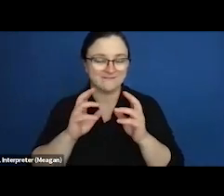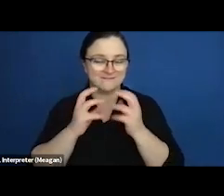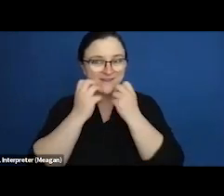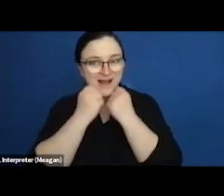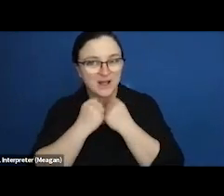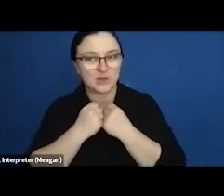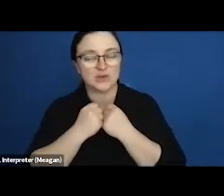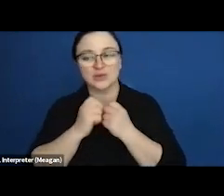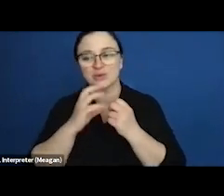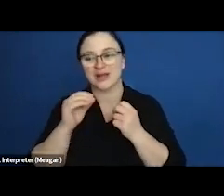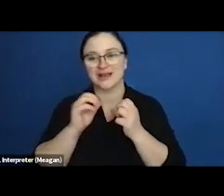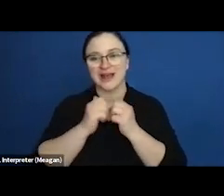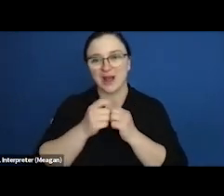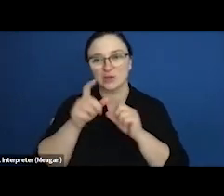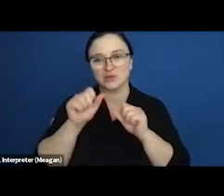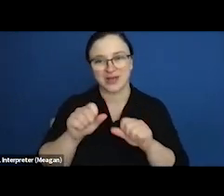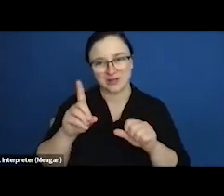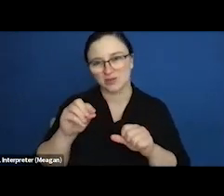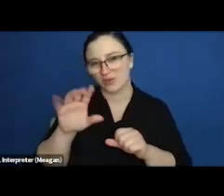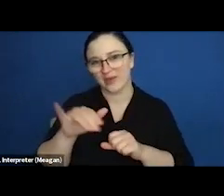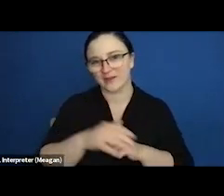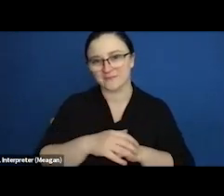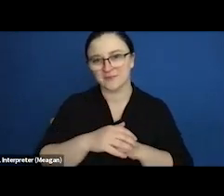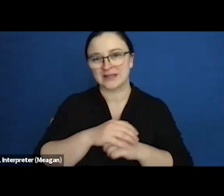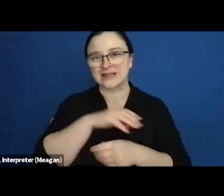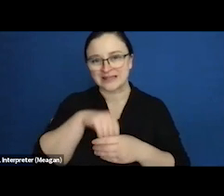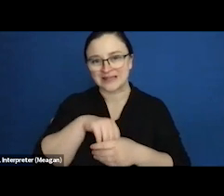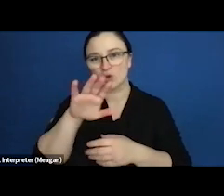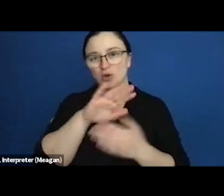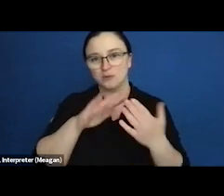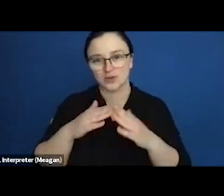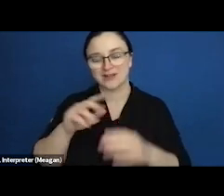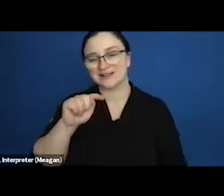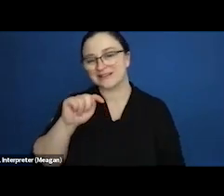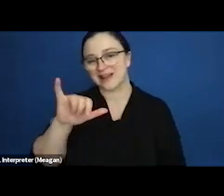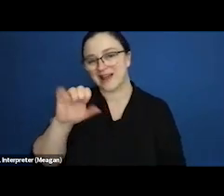and how you can go about that in community. And Tyshaun, our colleague,